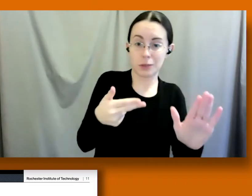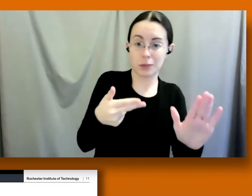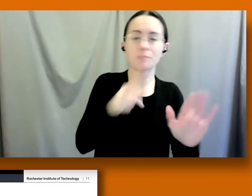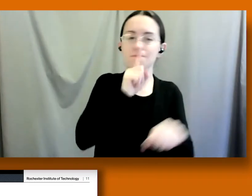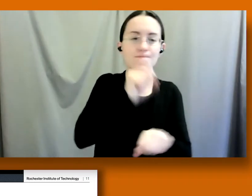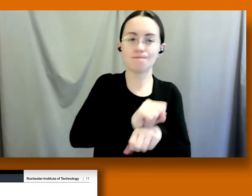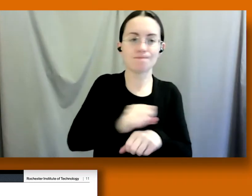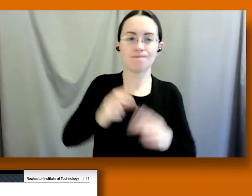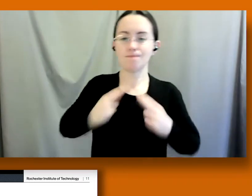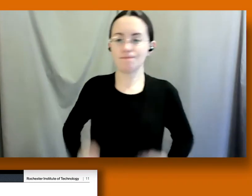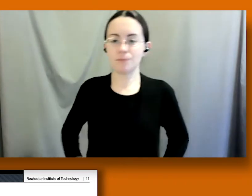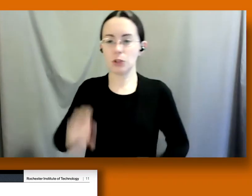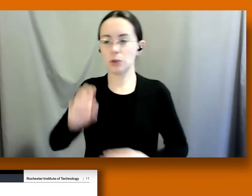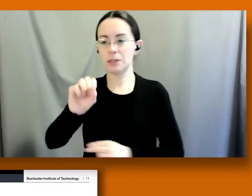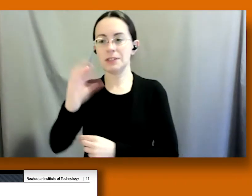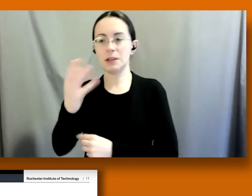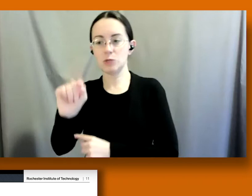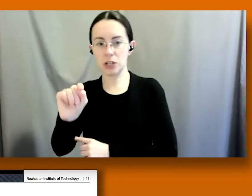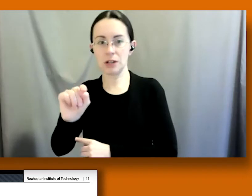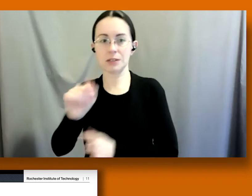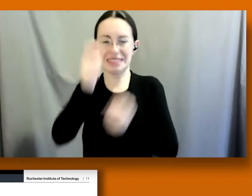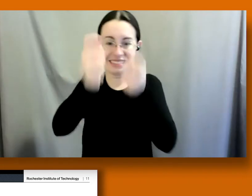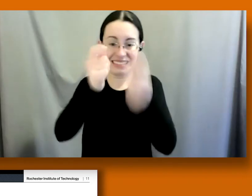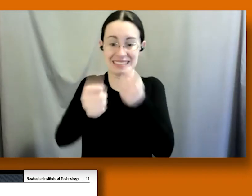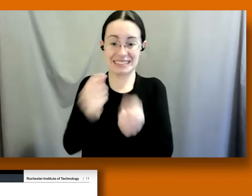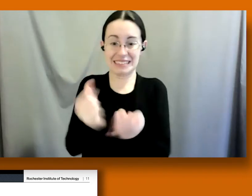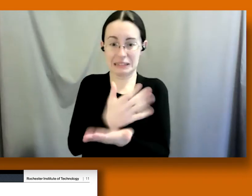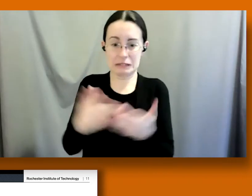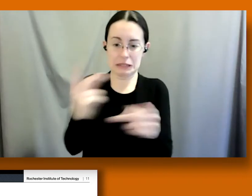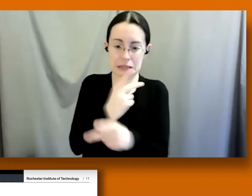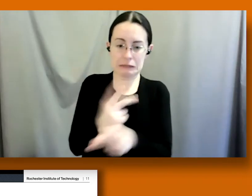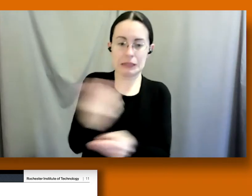So, it's important to distinguish them ahead of time.